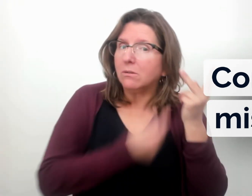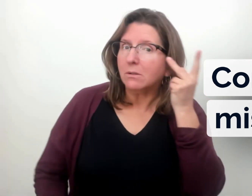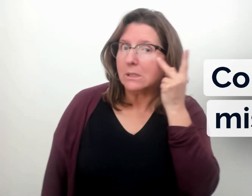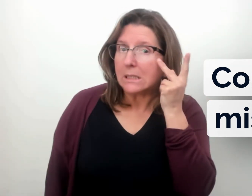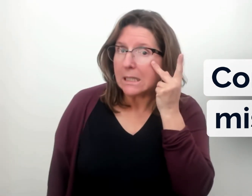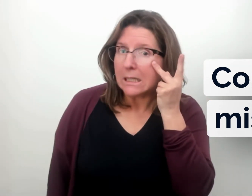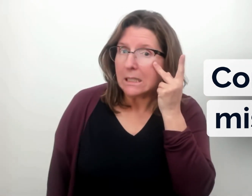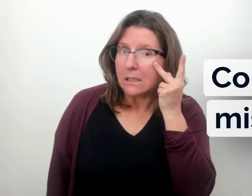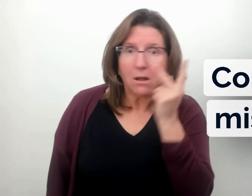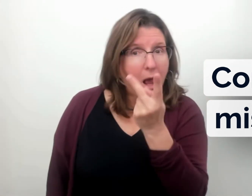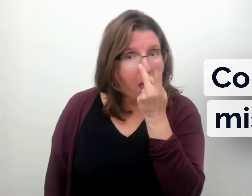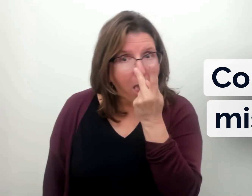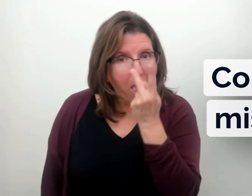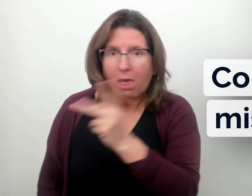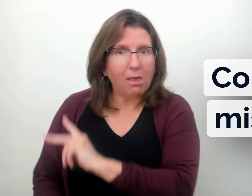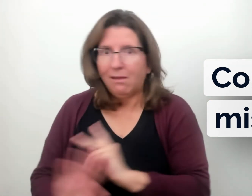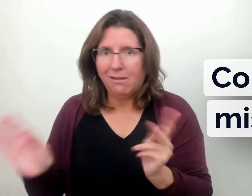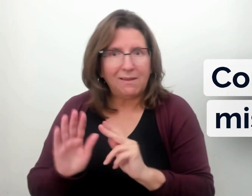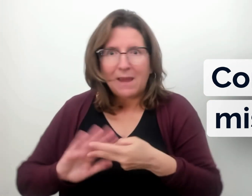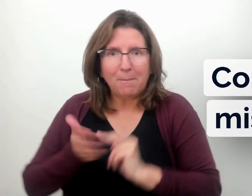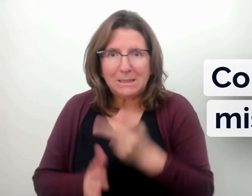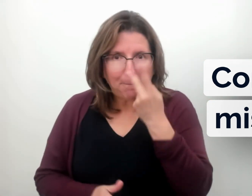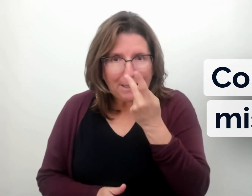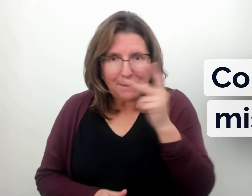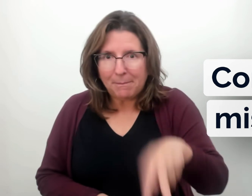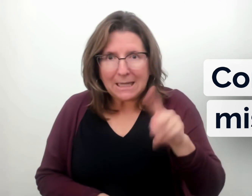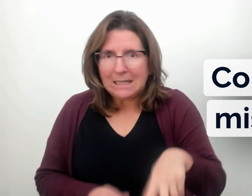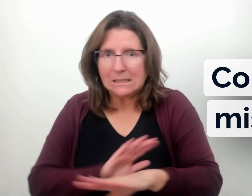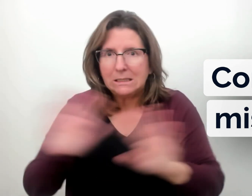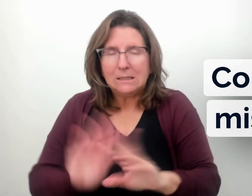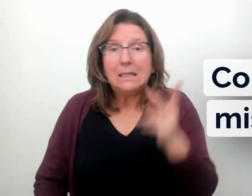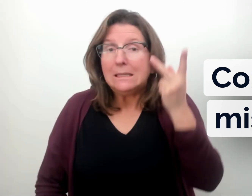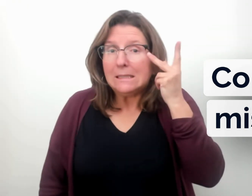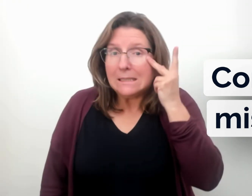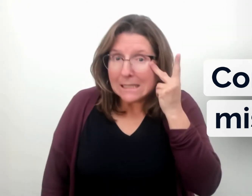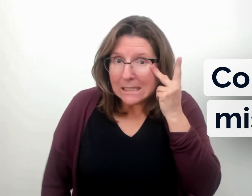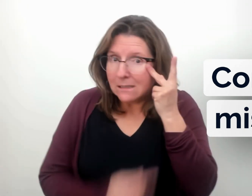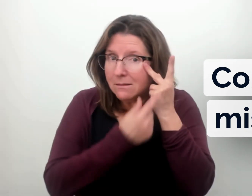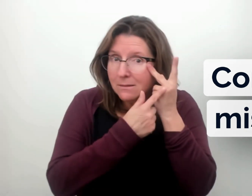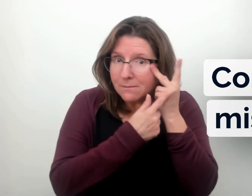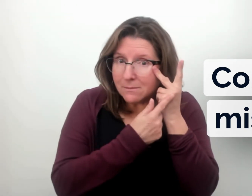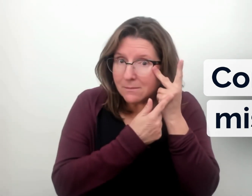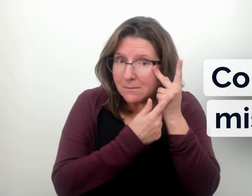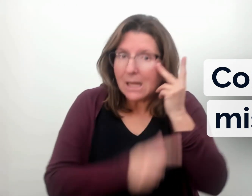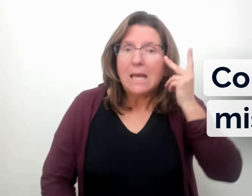Don't put that 'K' handshape on your nose, because that means PENIS, okay?! For ASL SEE or LOOK is beside your eyes.